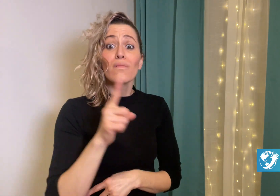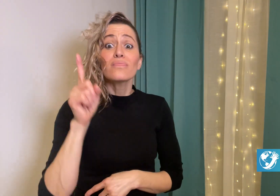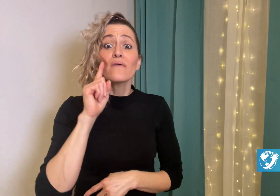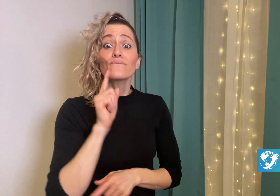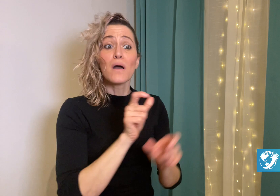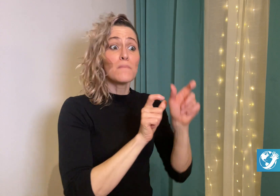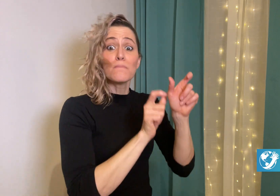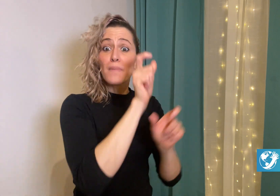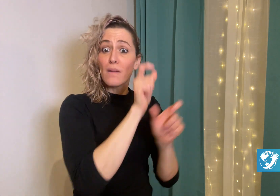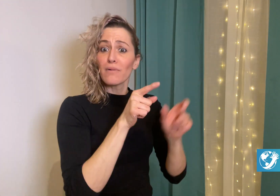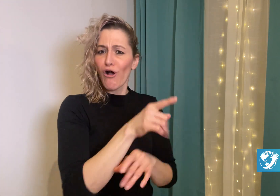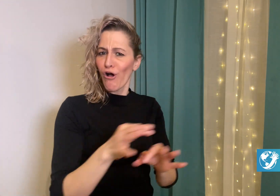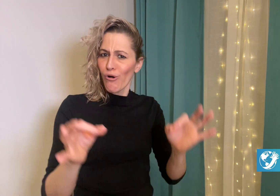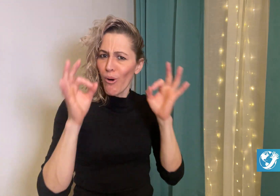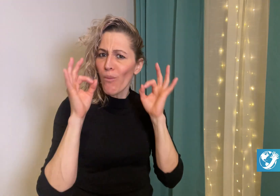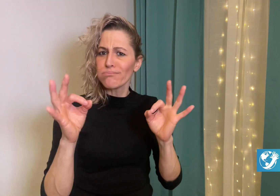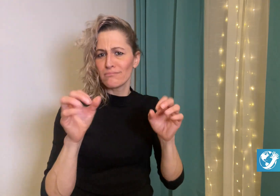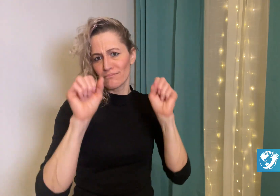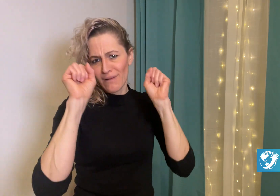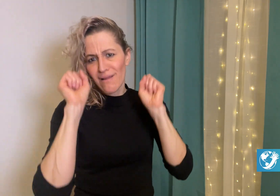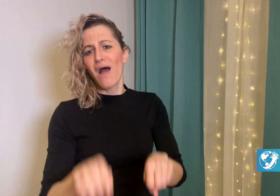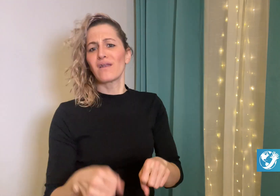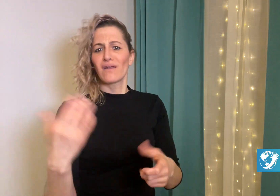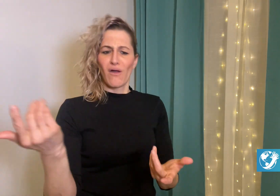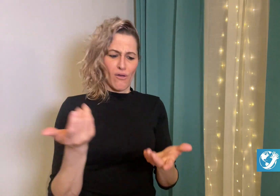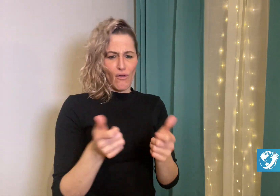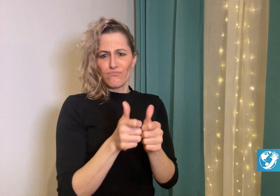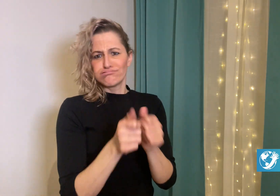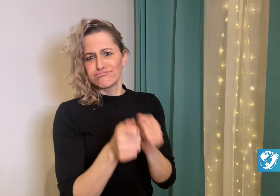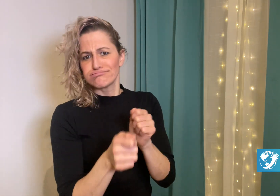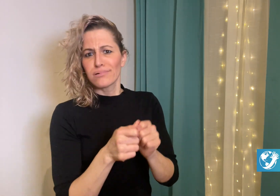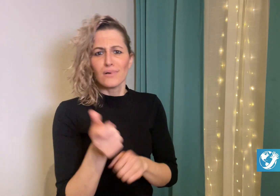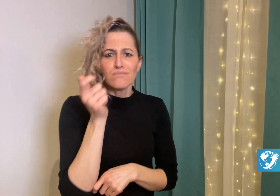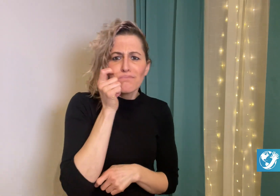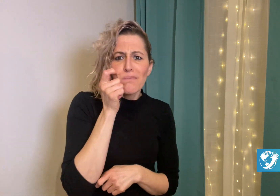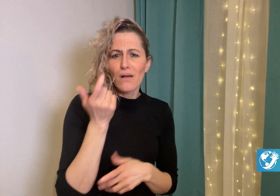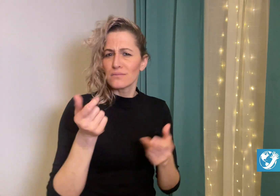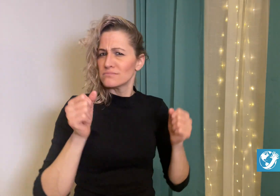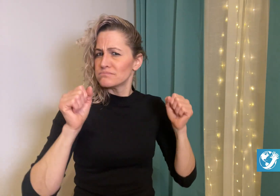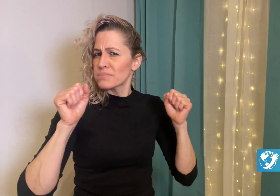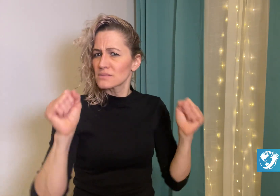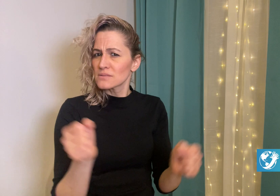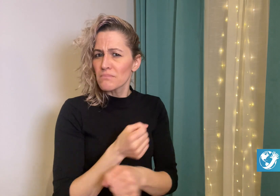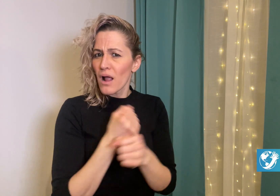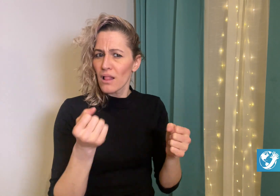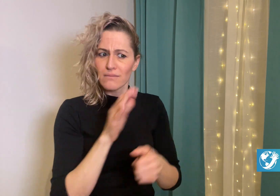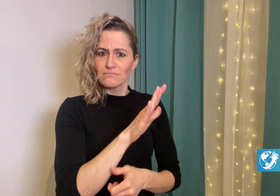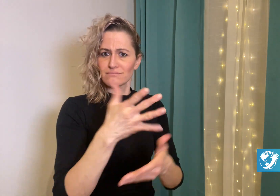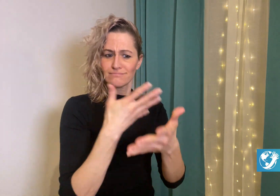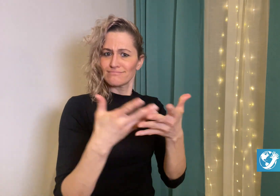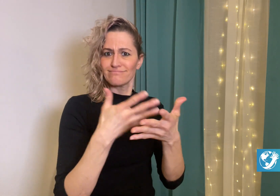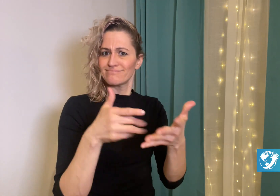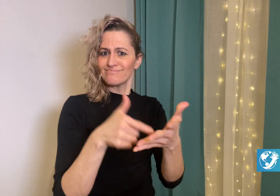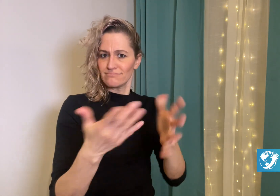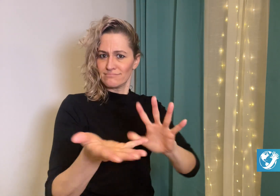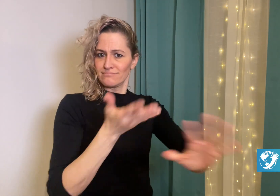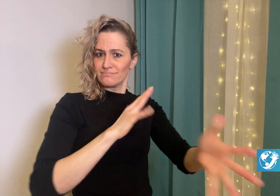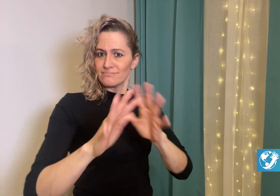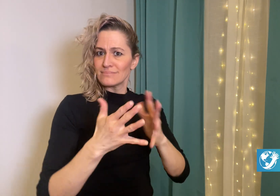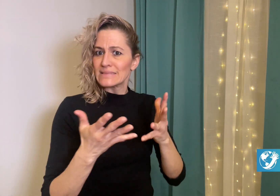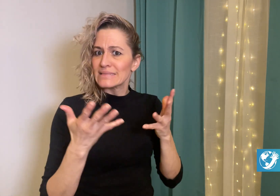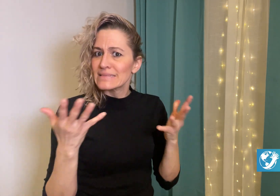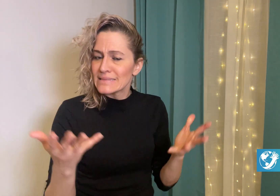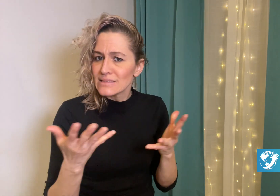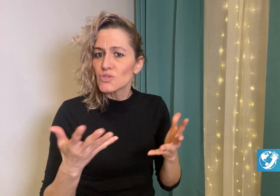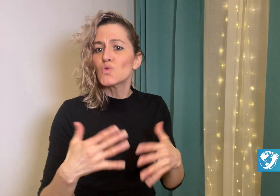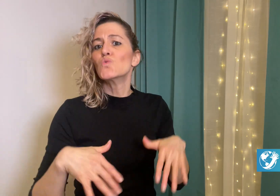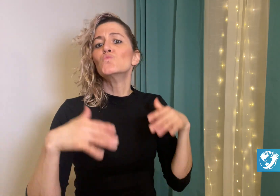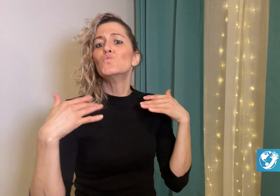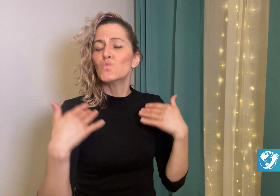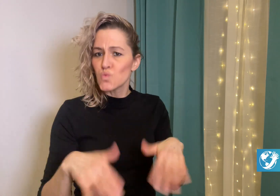effective as not all Deaf individuals are fluent with spoken